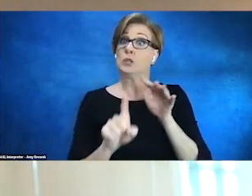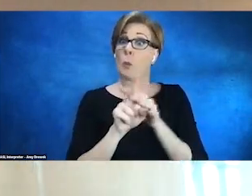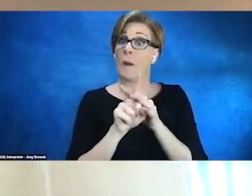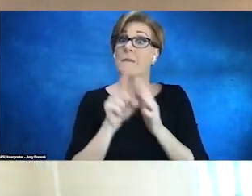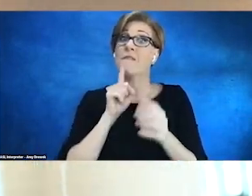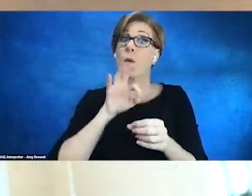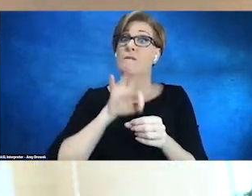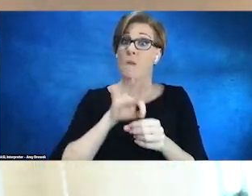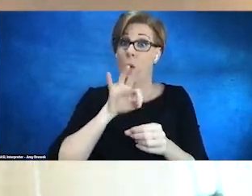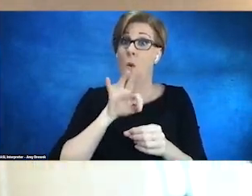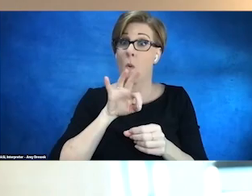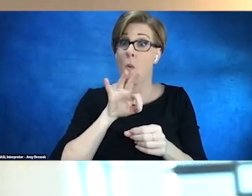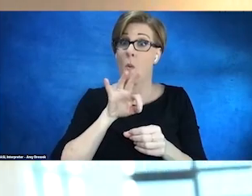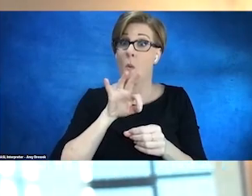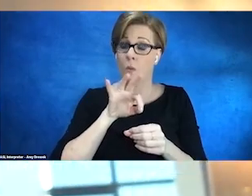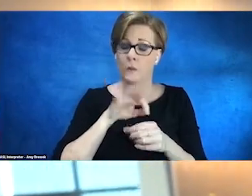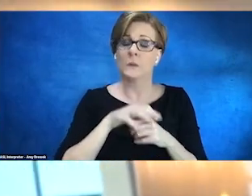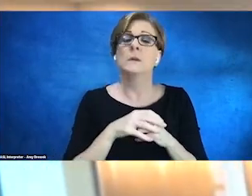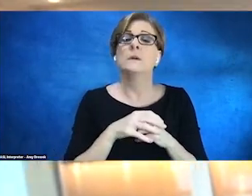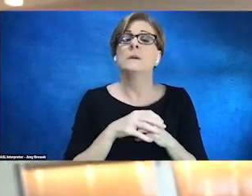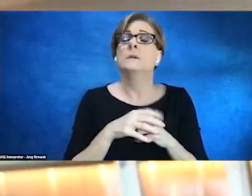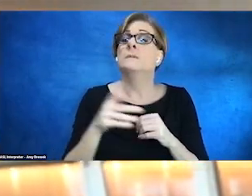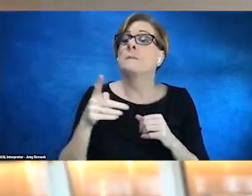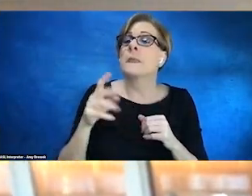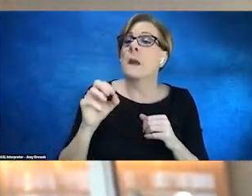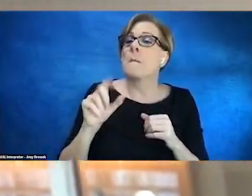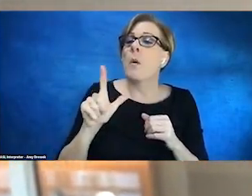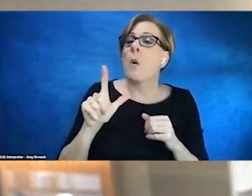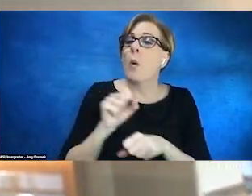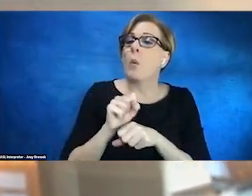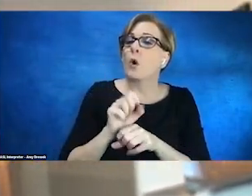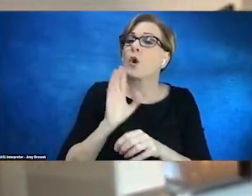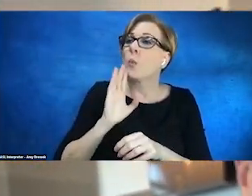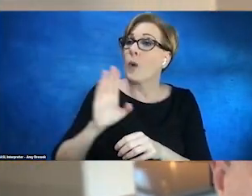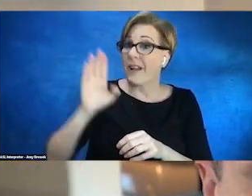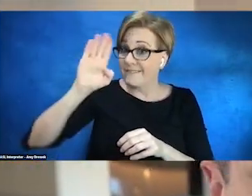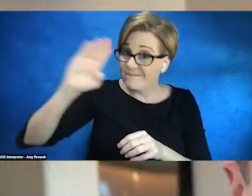our voting location, one of our poll workers is going to greet